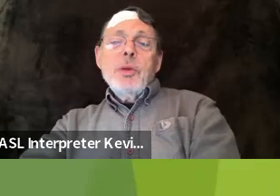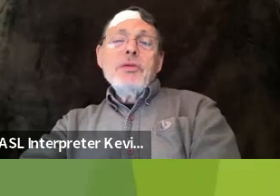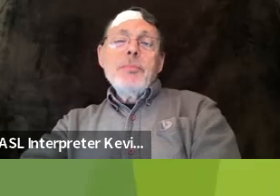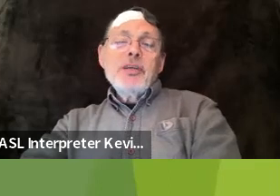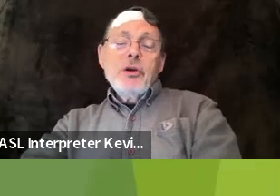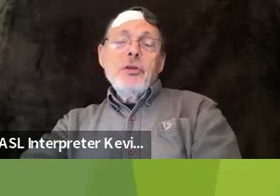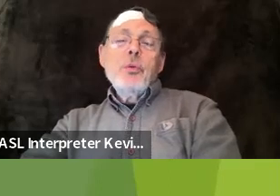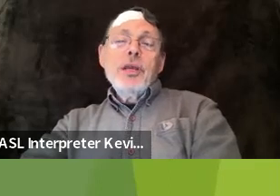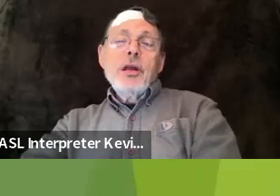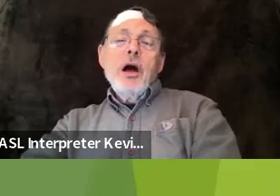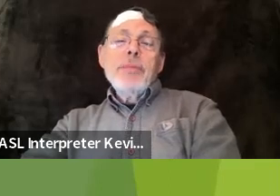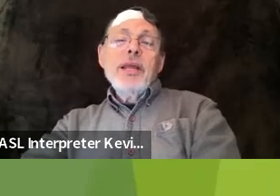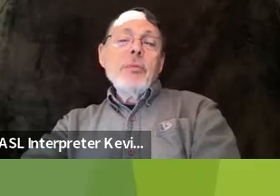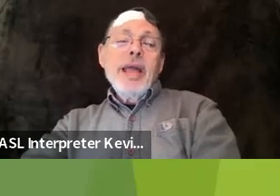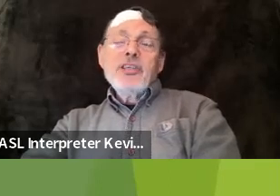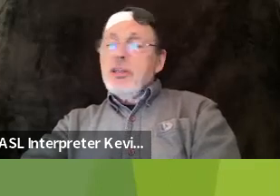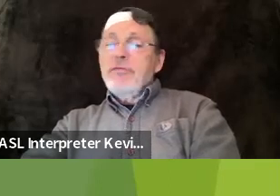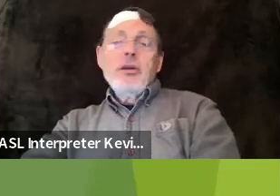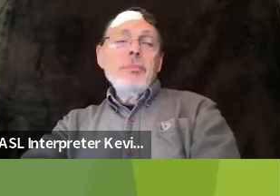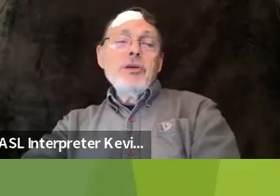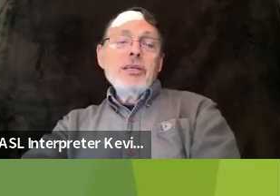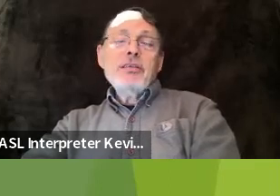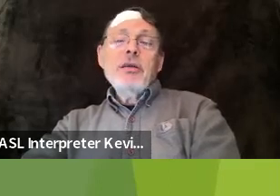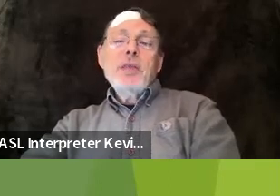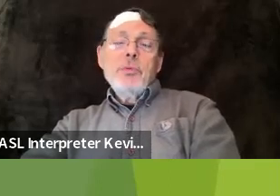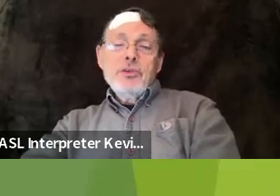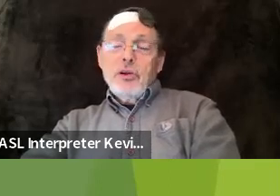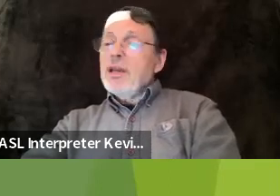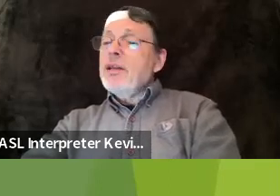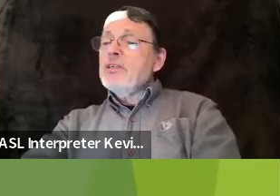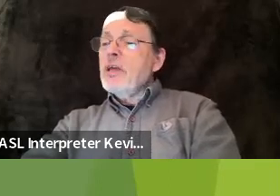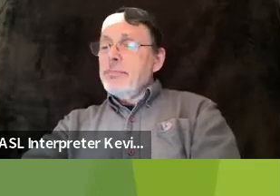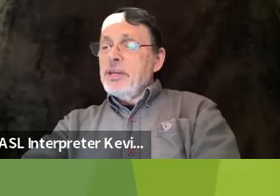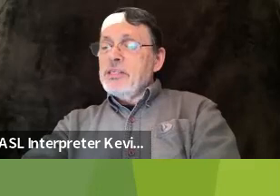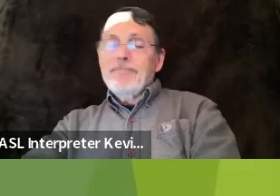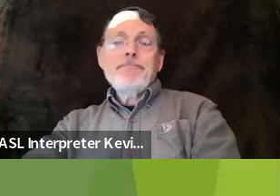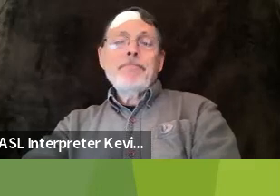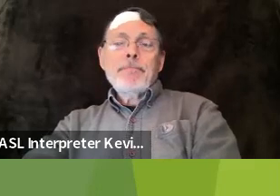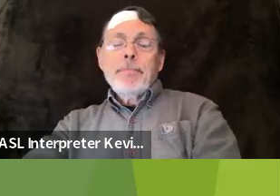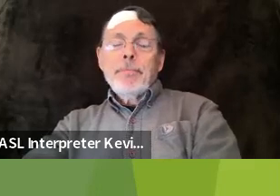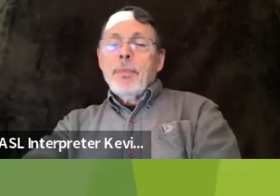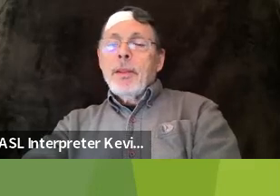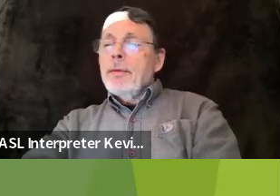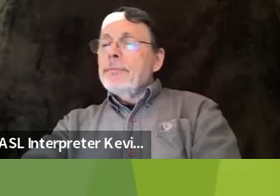So we want to make sure we can accommodate or match the different communities that we are serving.